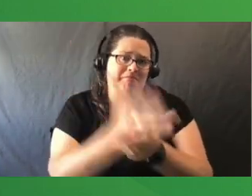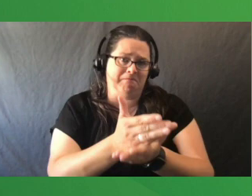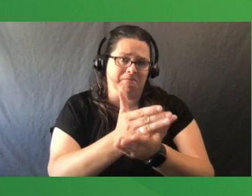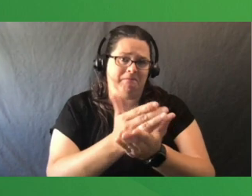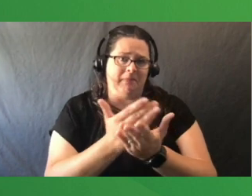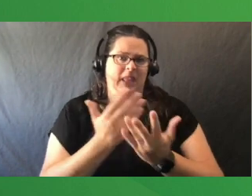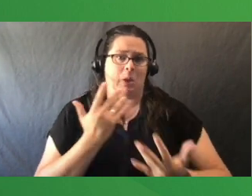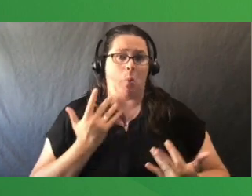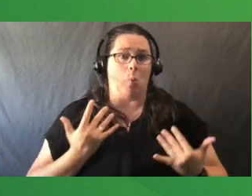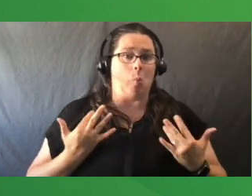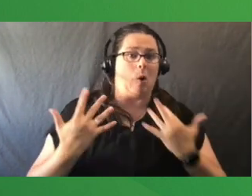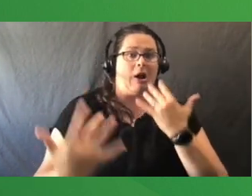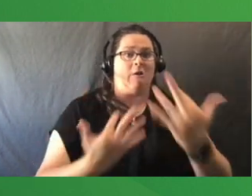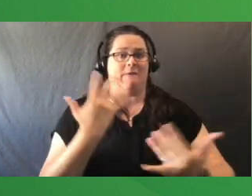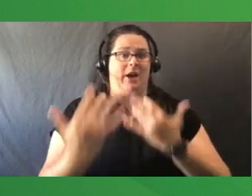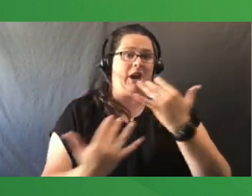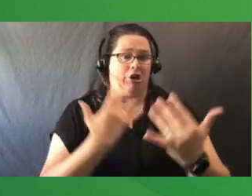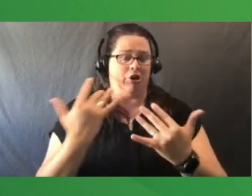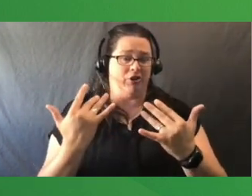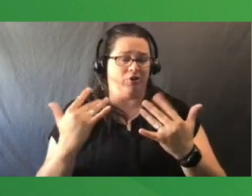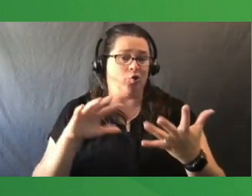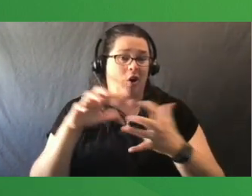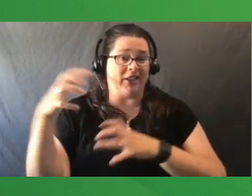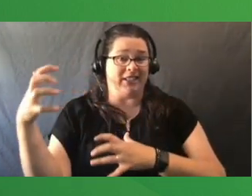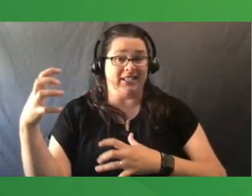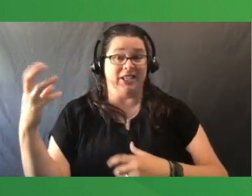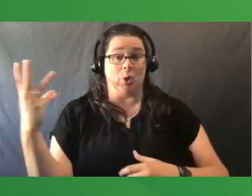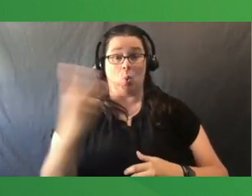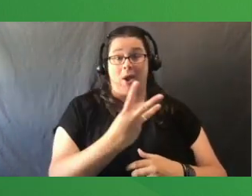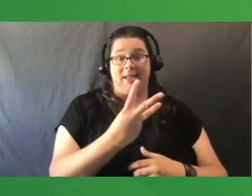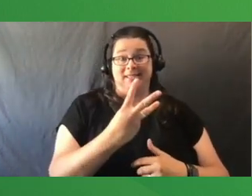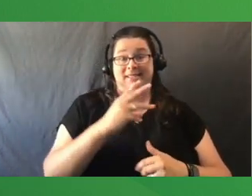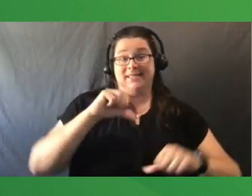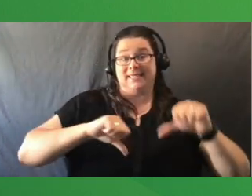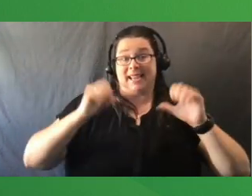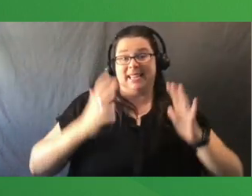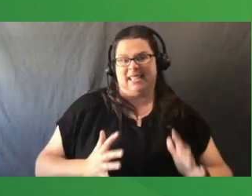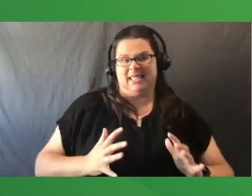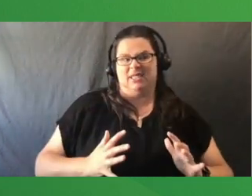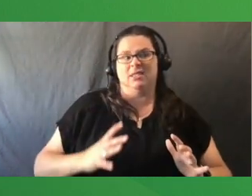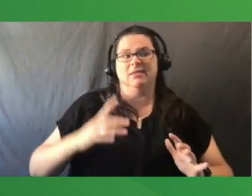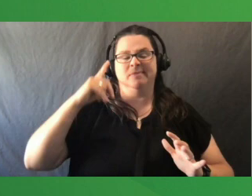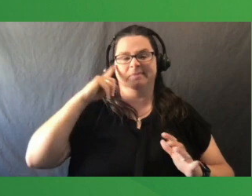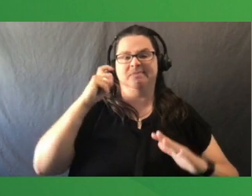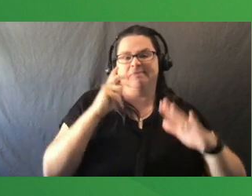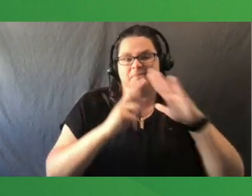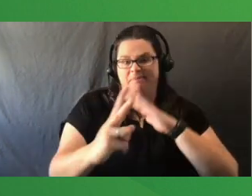Which in the West, scientists predict, will grow steadily worse.